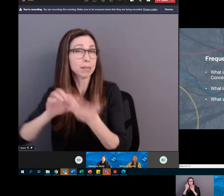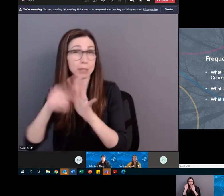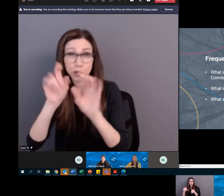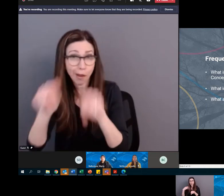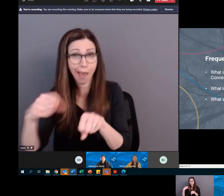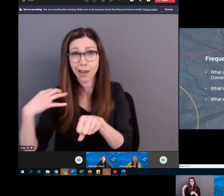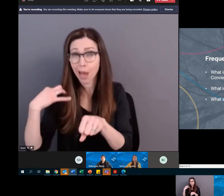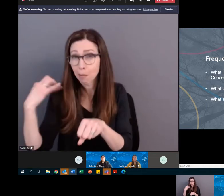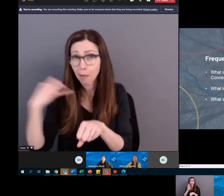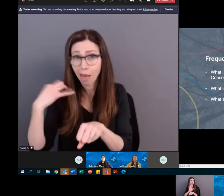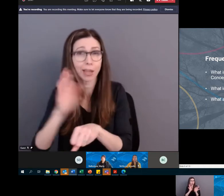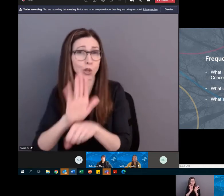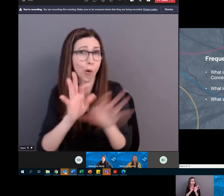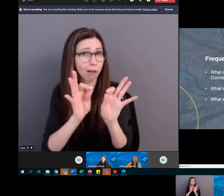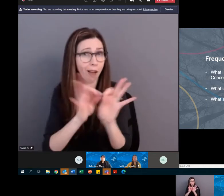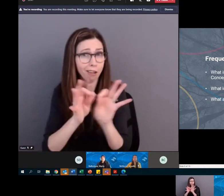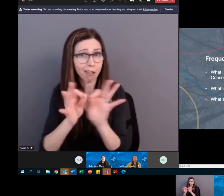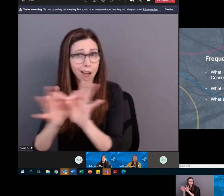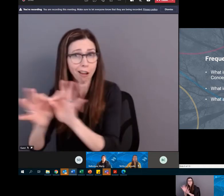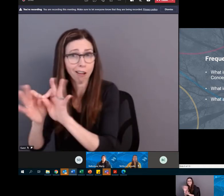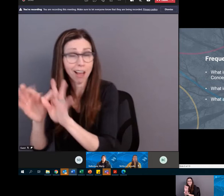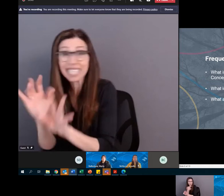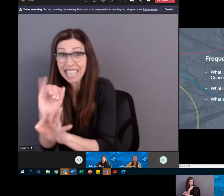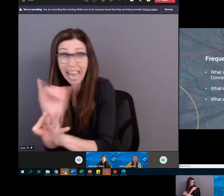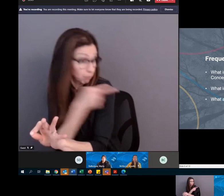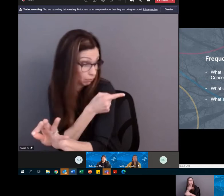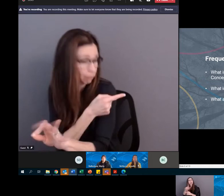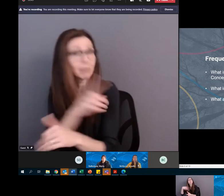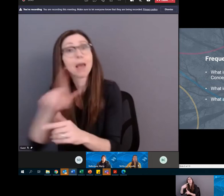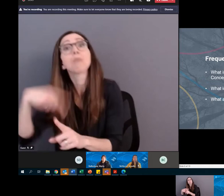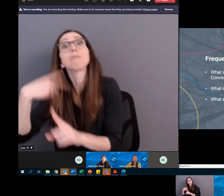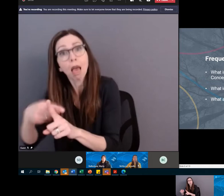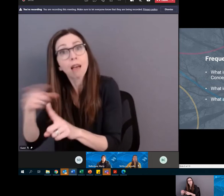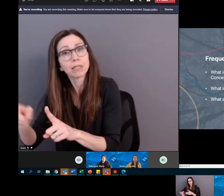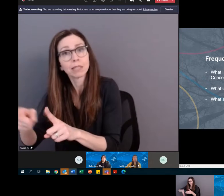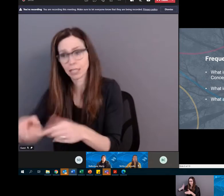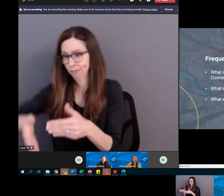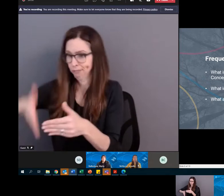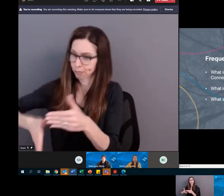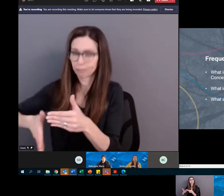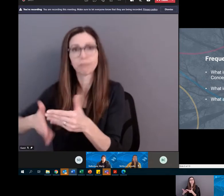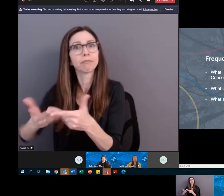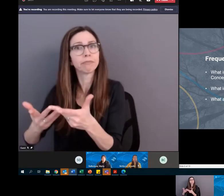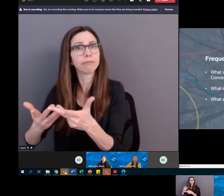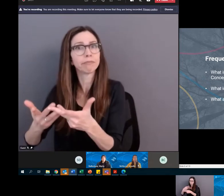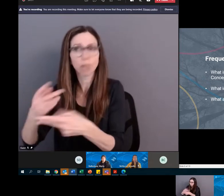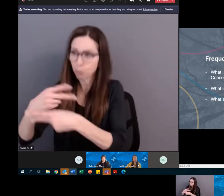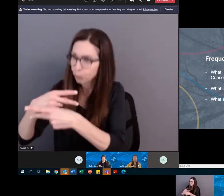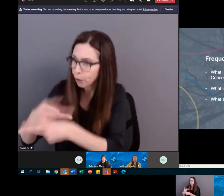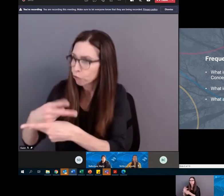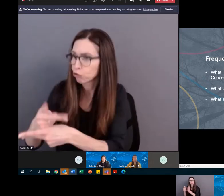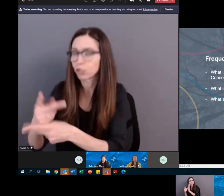in Research and Creation plus the costs involved in bringing the work to its final stages